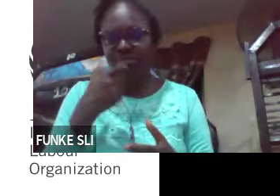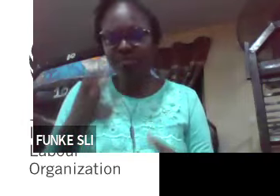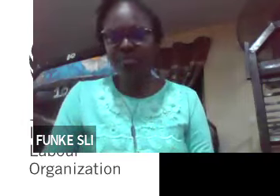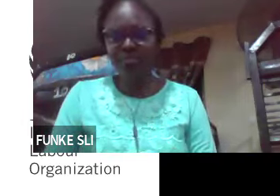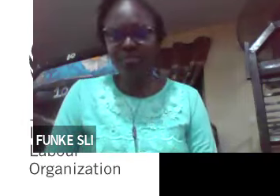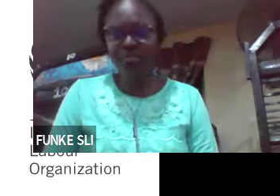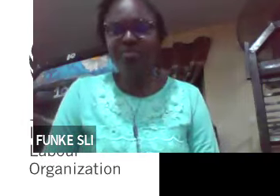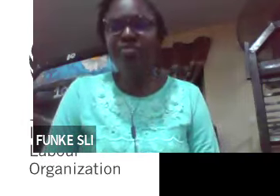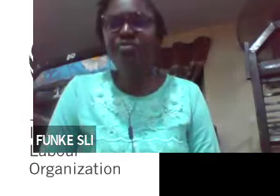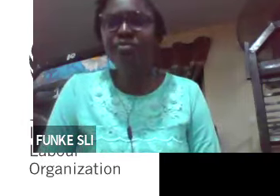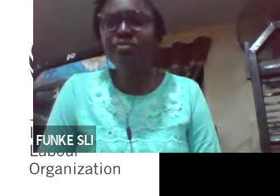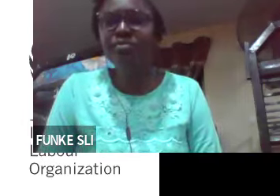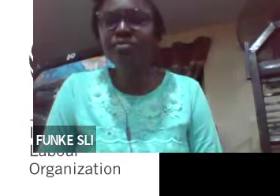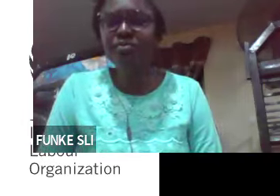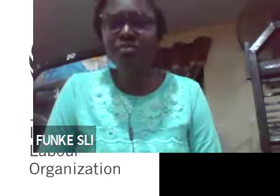sola bakre: There's something in the chat box.